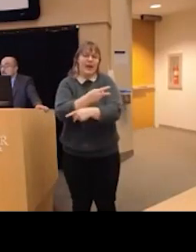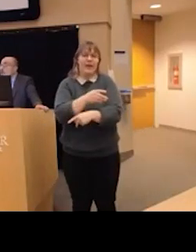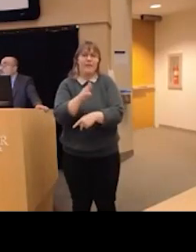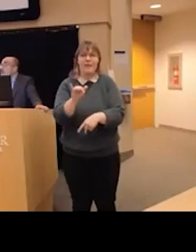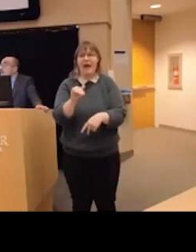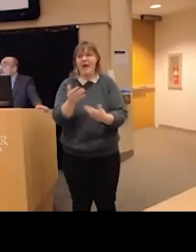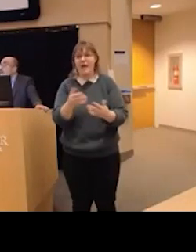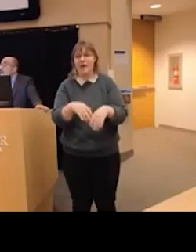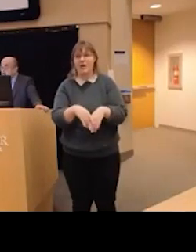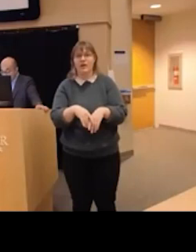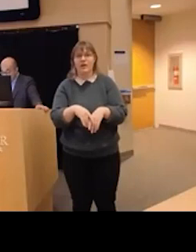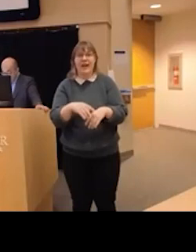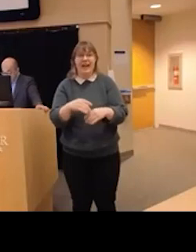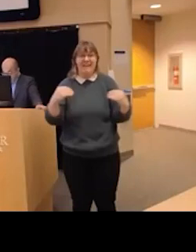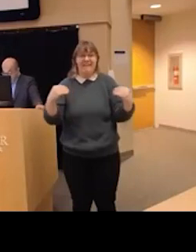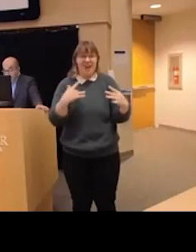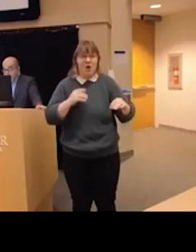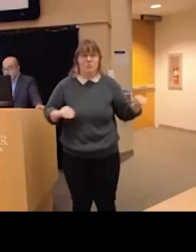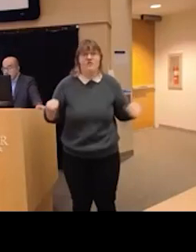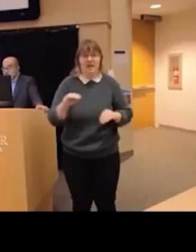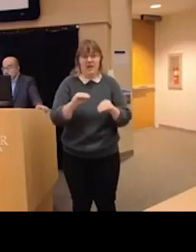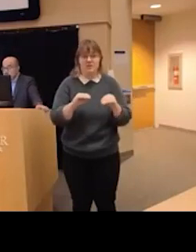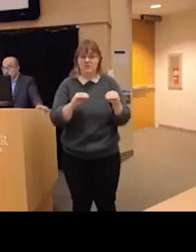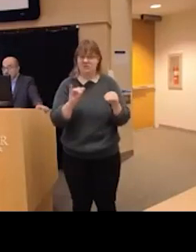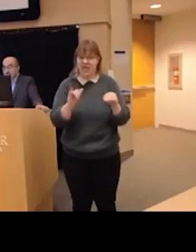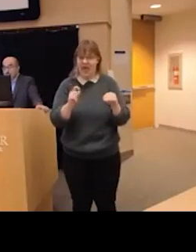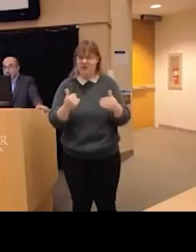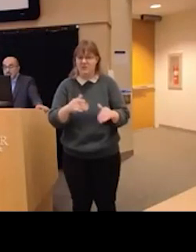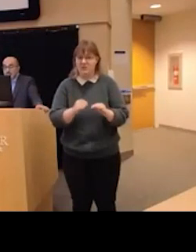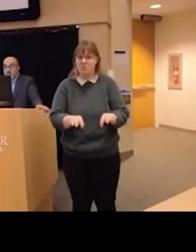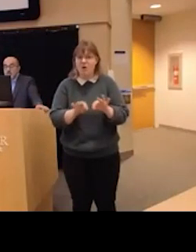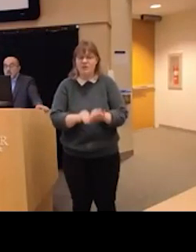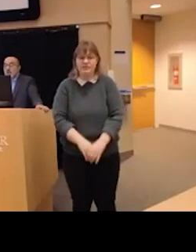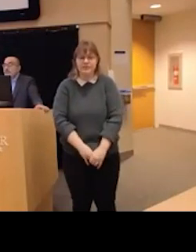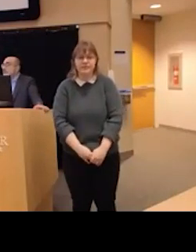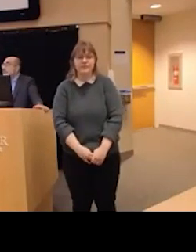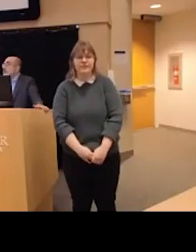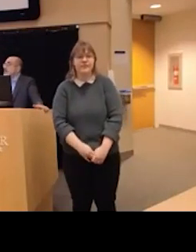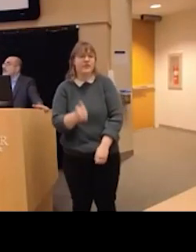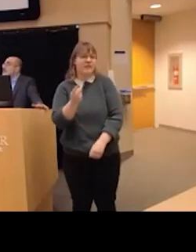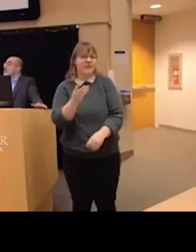called kinesophobia or fear of movement and that's important too so a couple important Concepts you